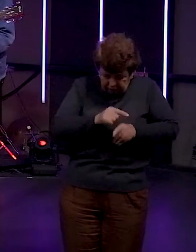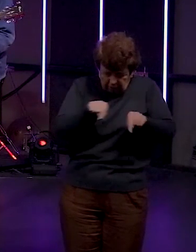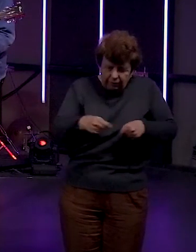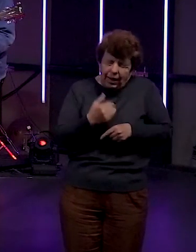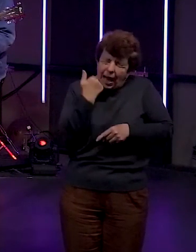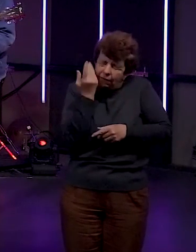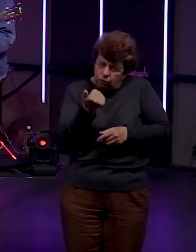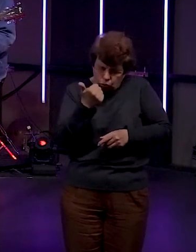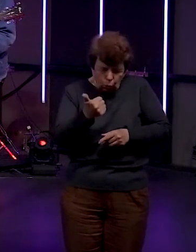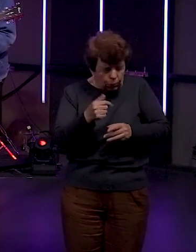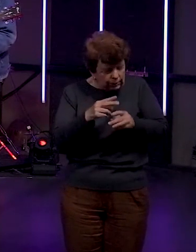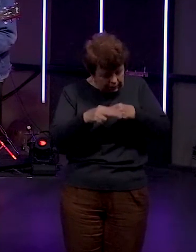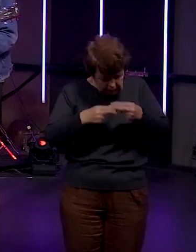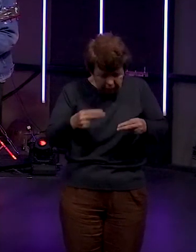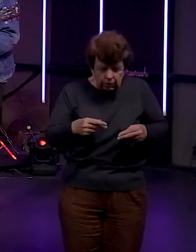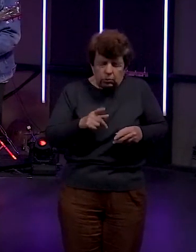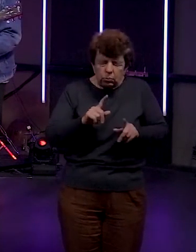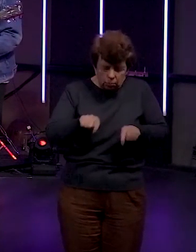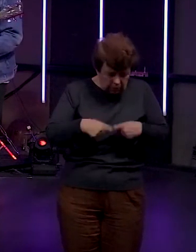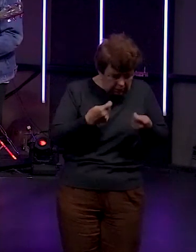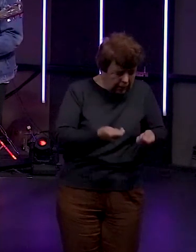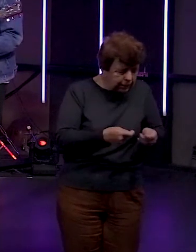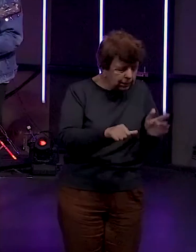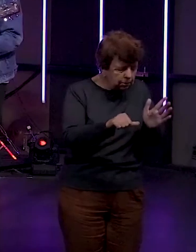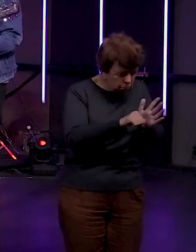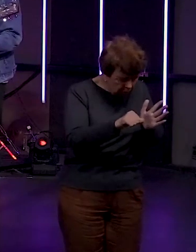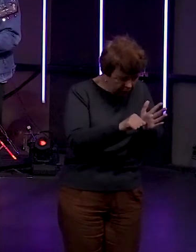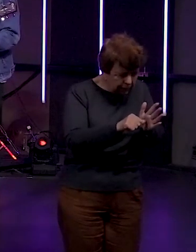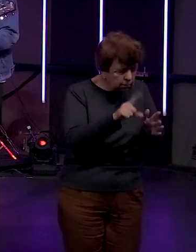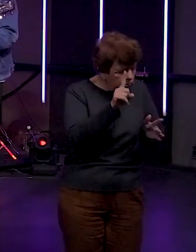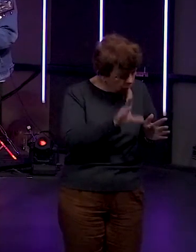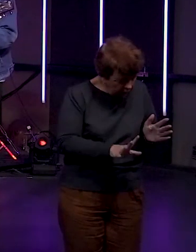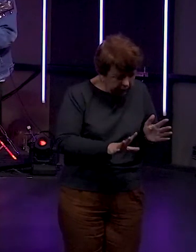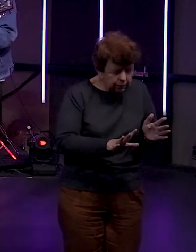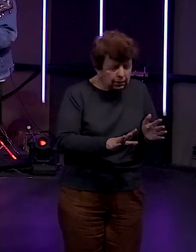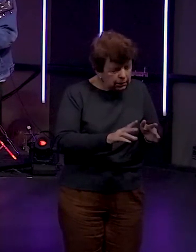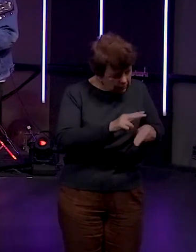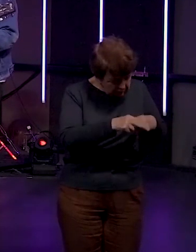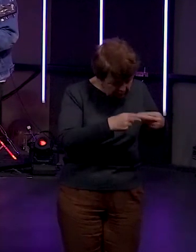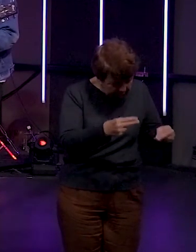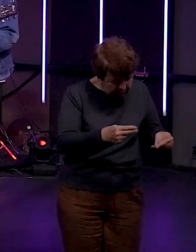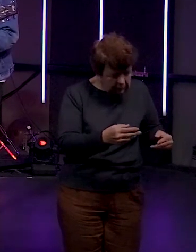and Lord as we present our gifts and our offerings to you now or later during the